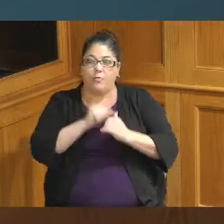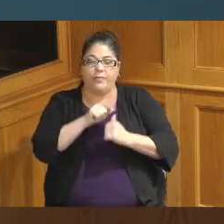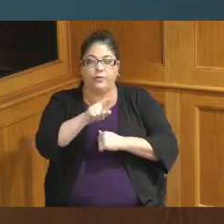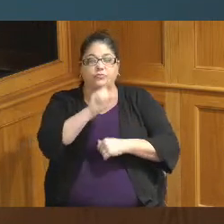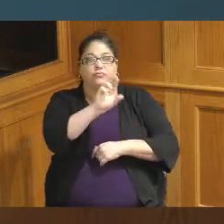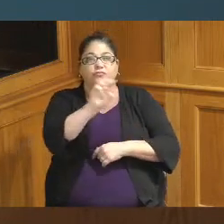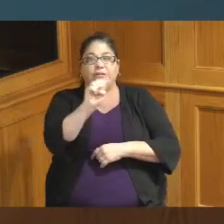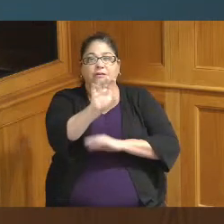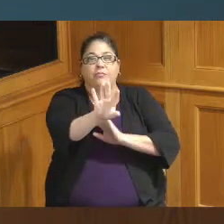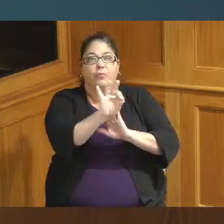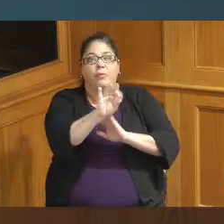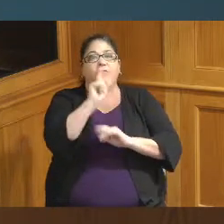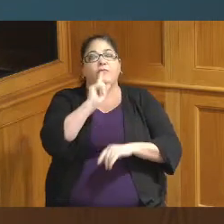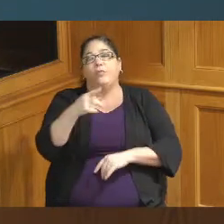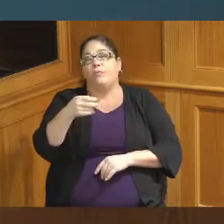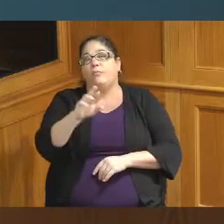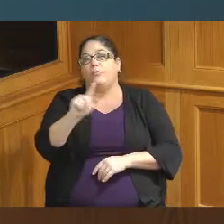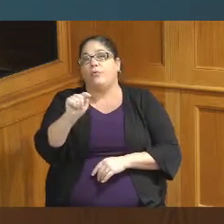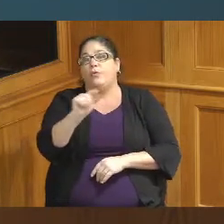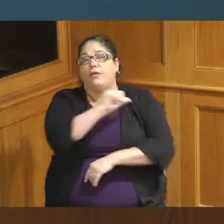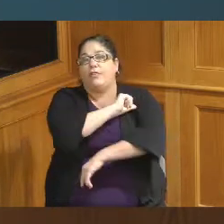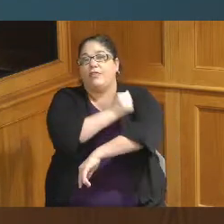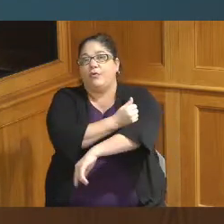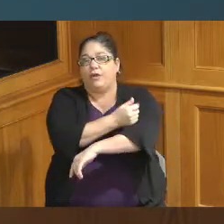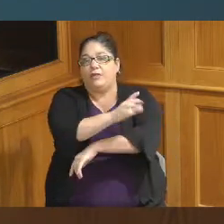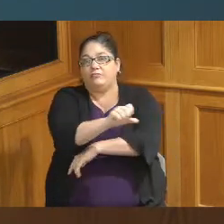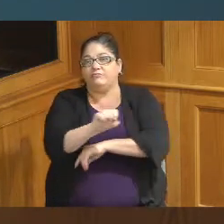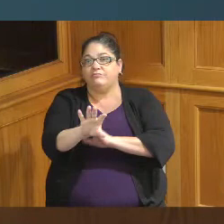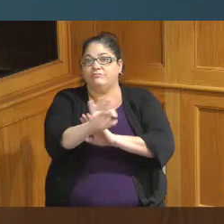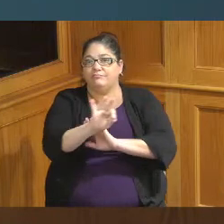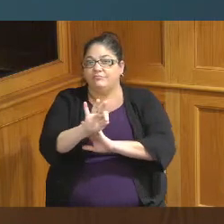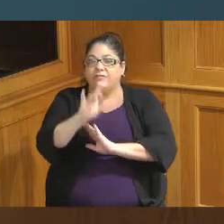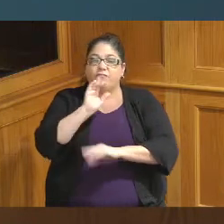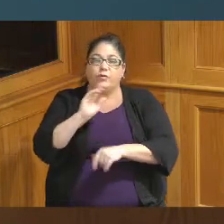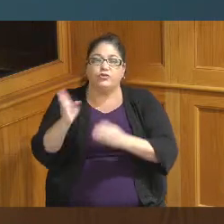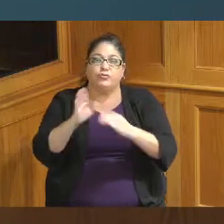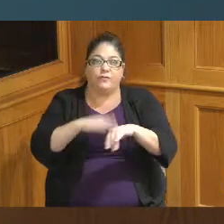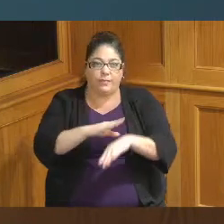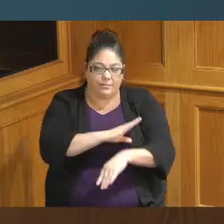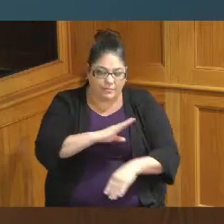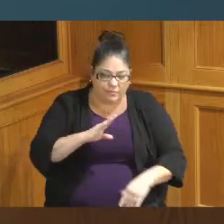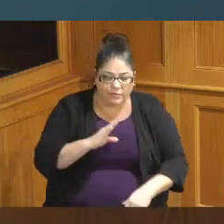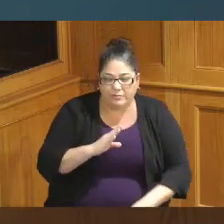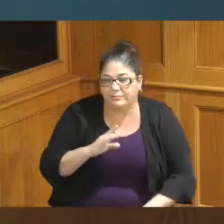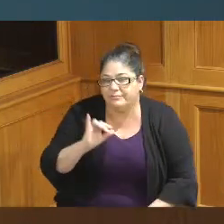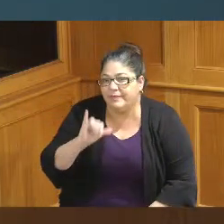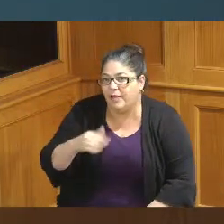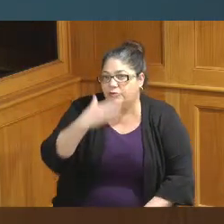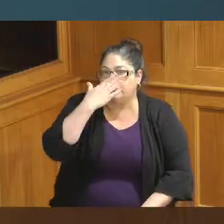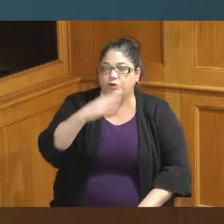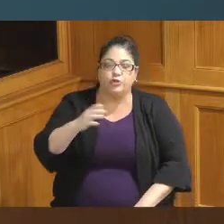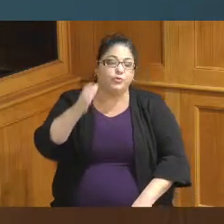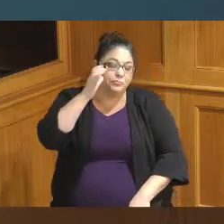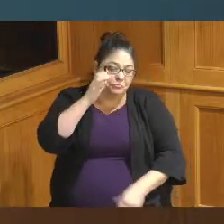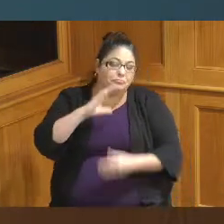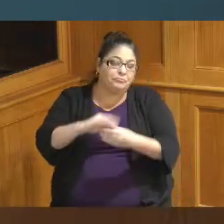the Port Authority so that'll be coming up and it was good to hear you know some of her vision